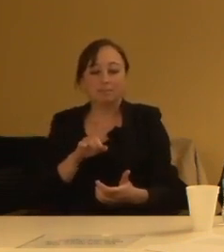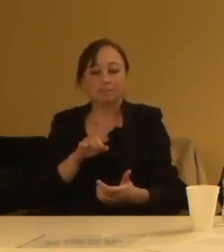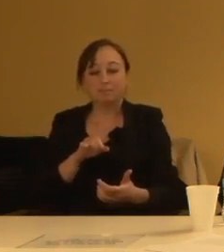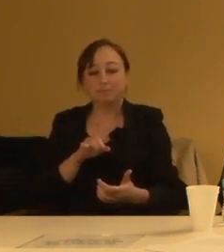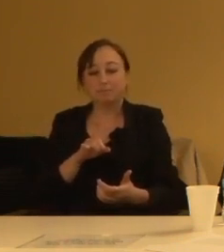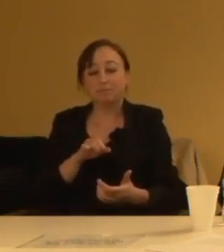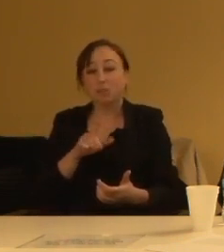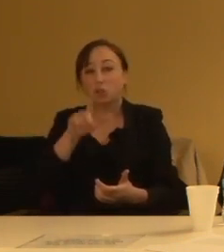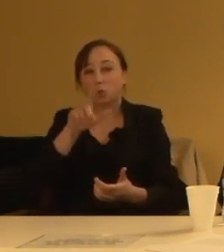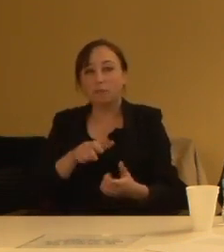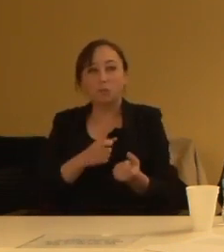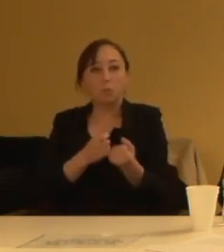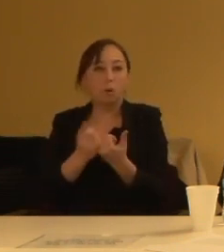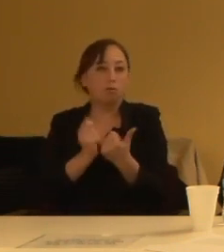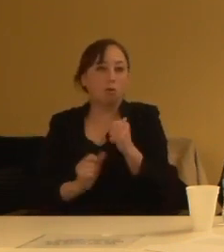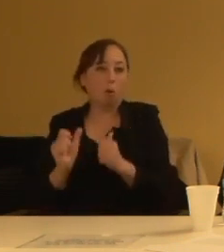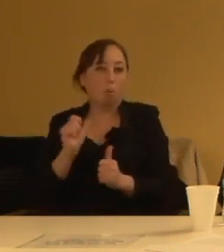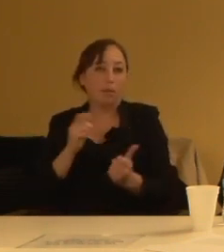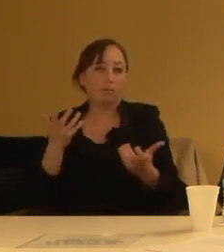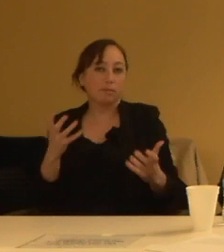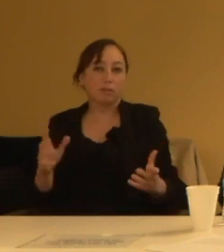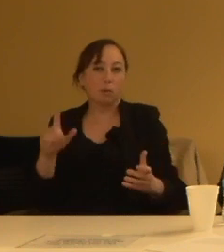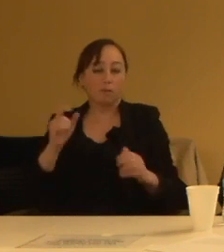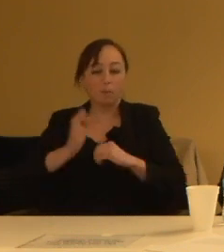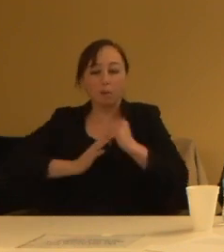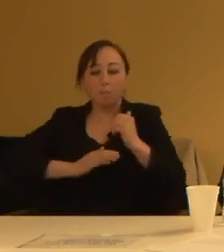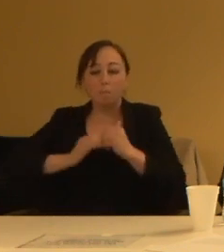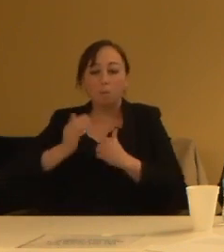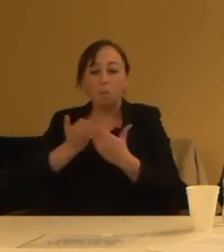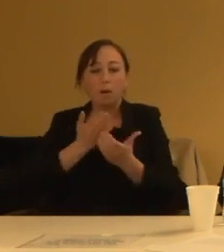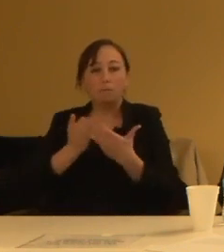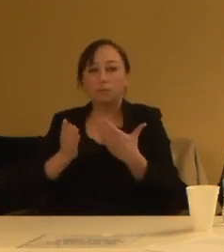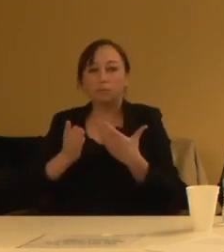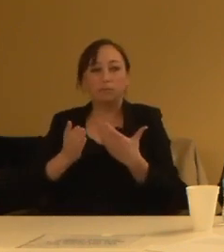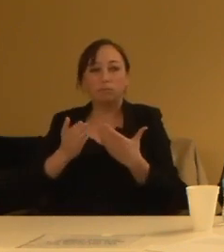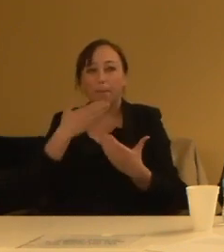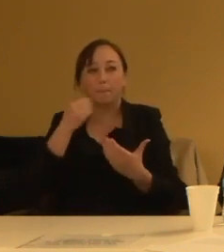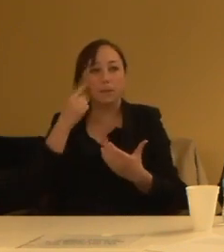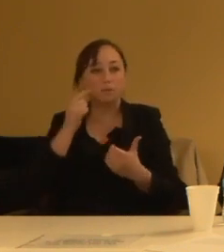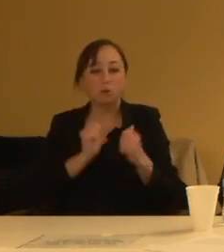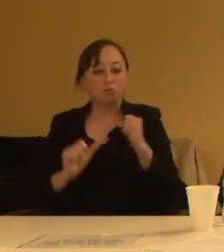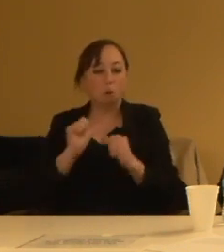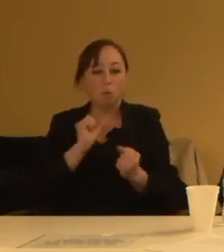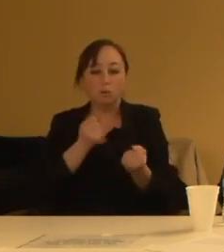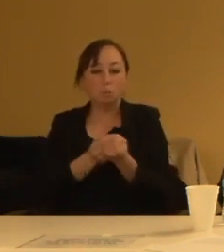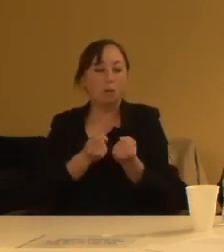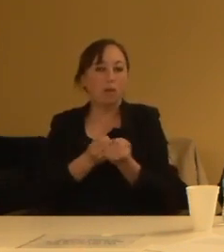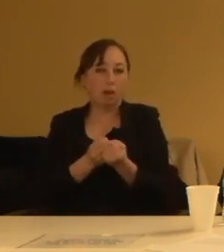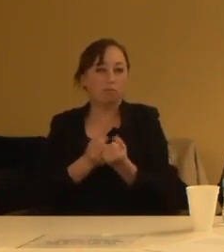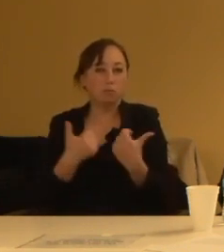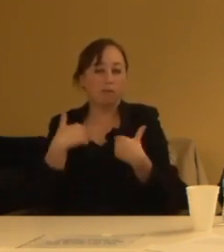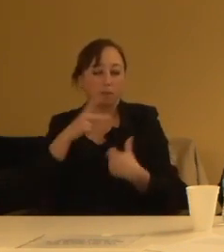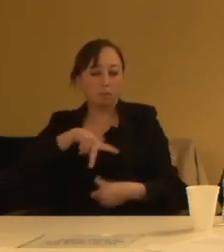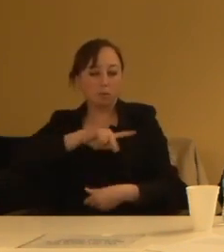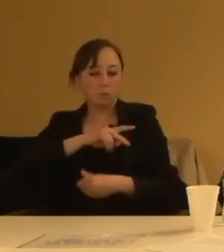just be comfortable doing what's best for that. And you know, so there's a level of personal responsibility for sure.